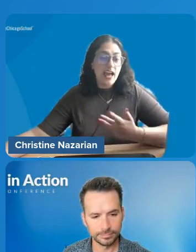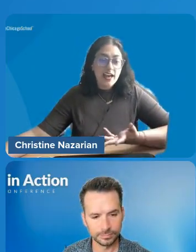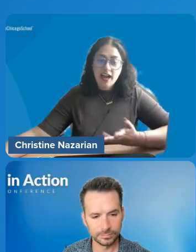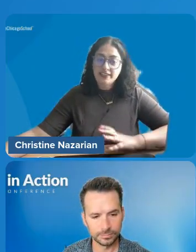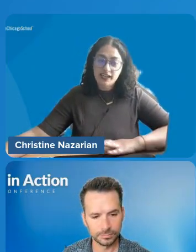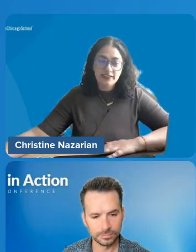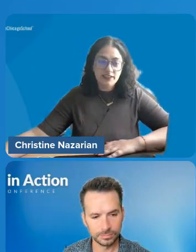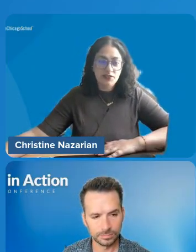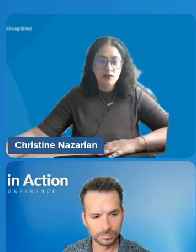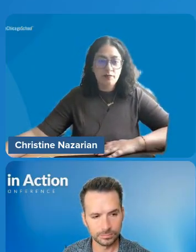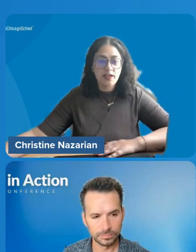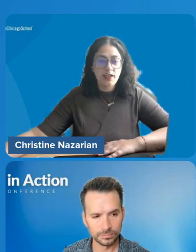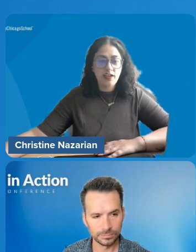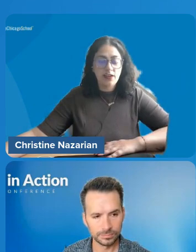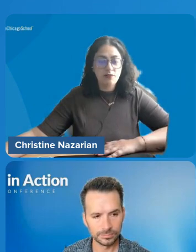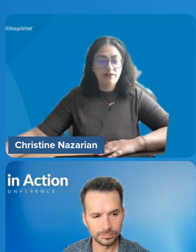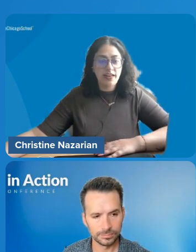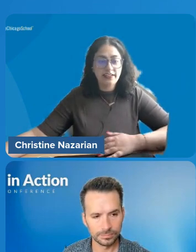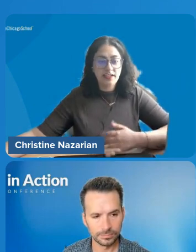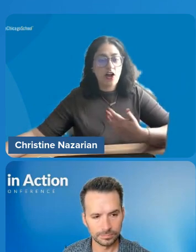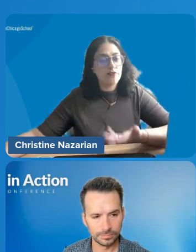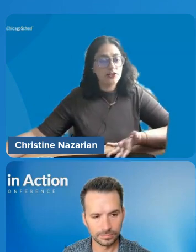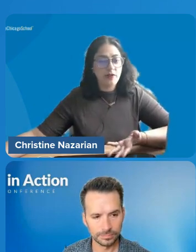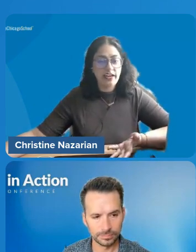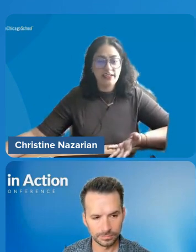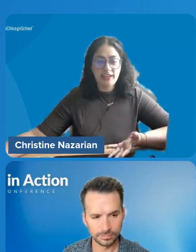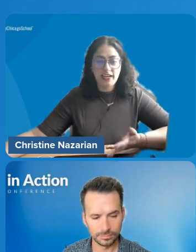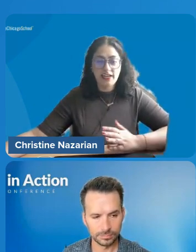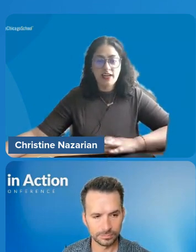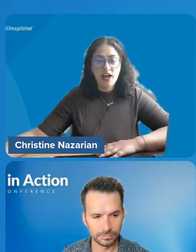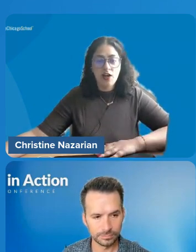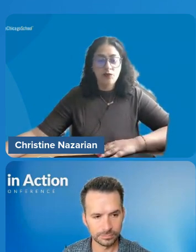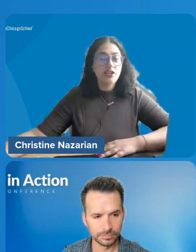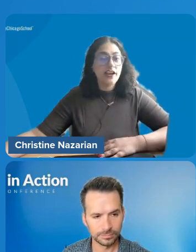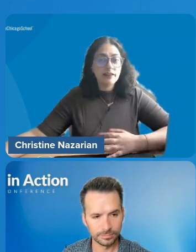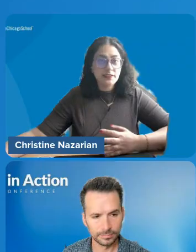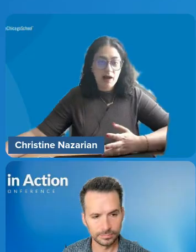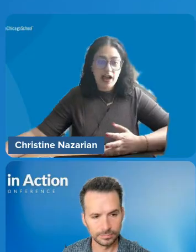AI tends to be reflecting on the training data, which carries bias.